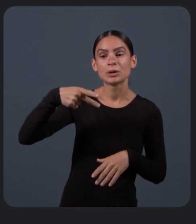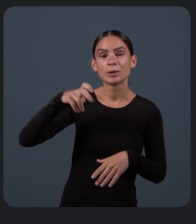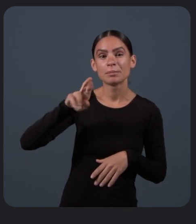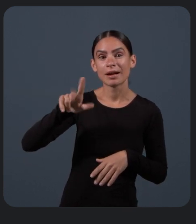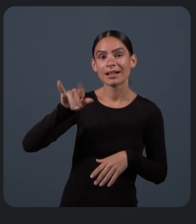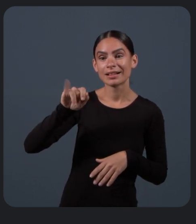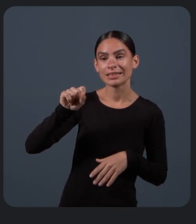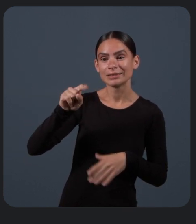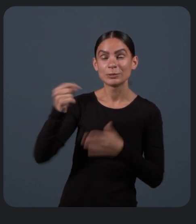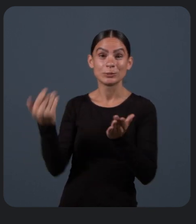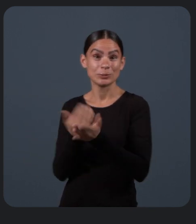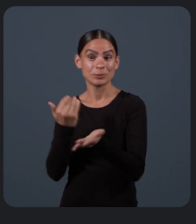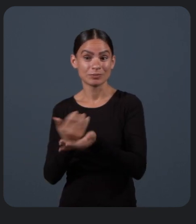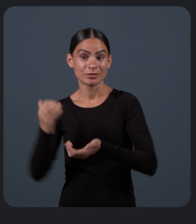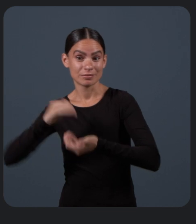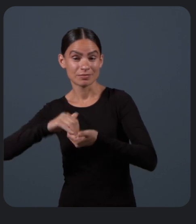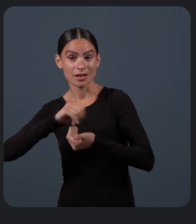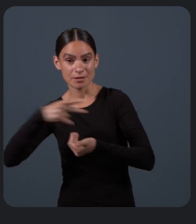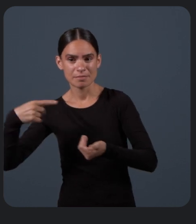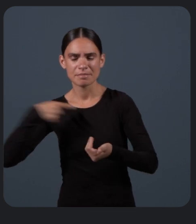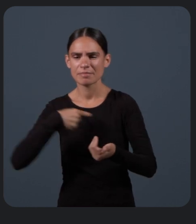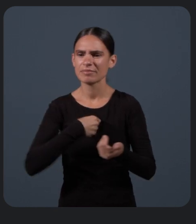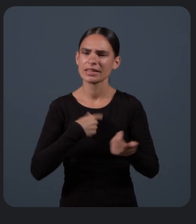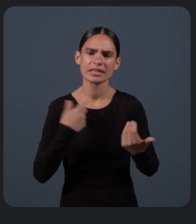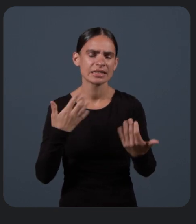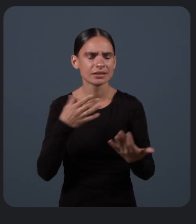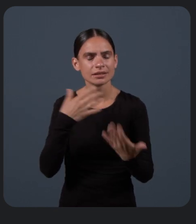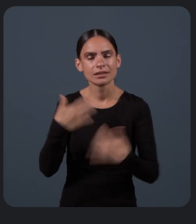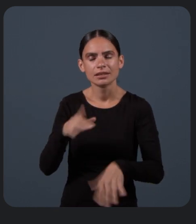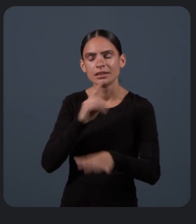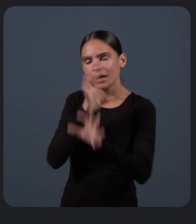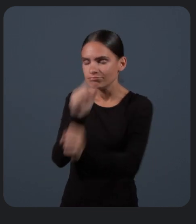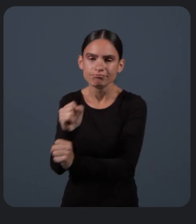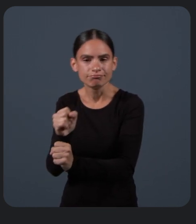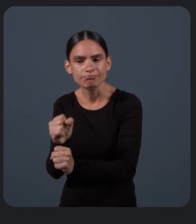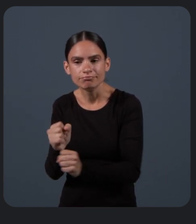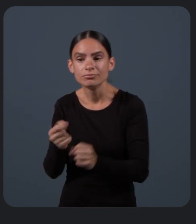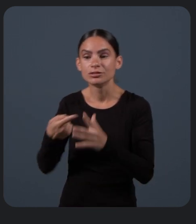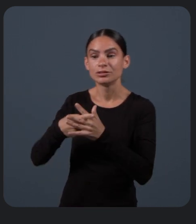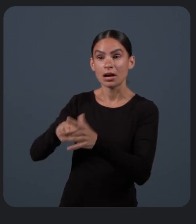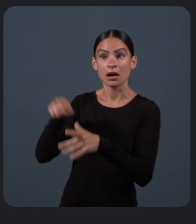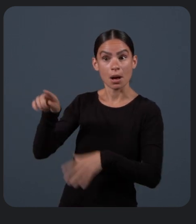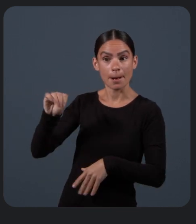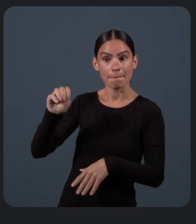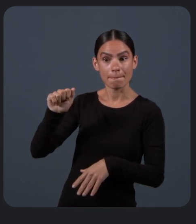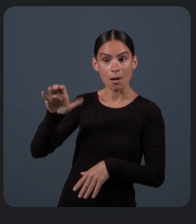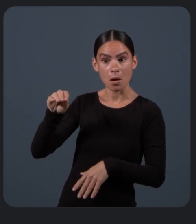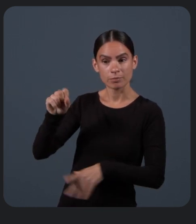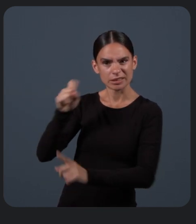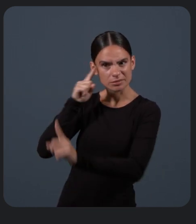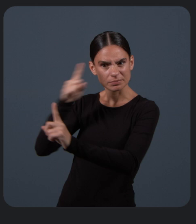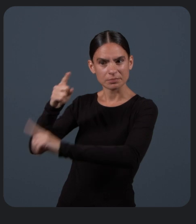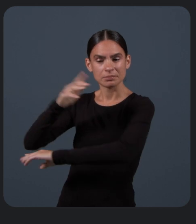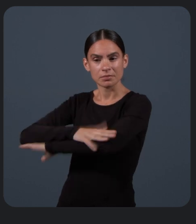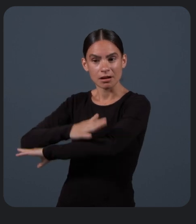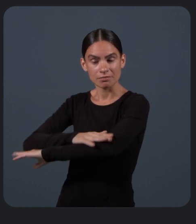that we've kind of fallen in love with. They started with macOS as their target platform. But, since they're using Flutter,